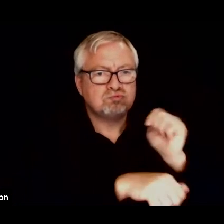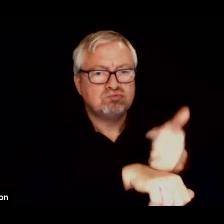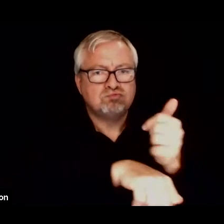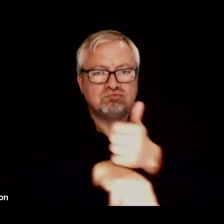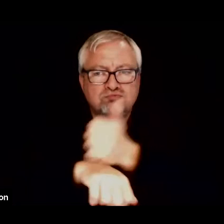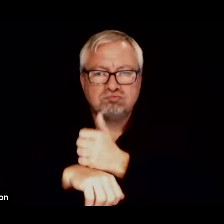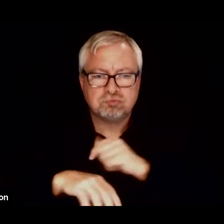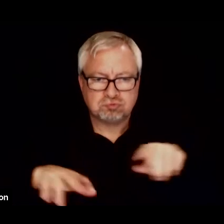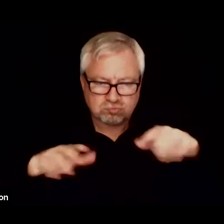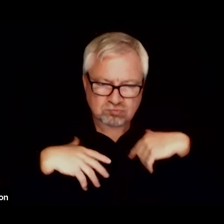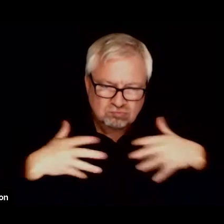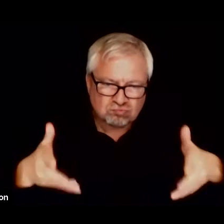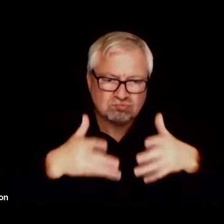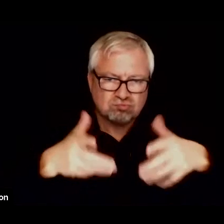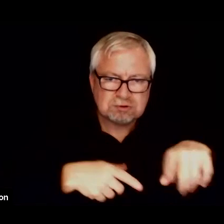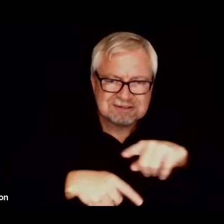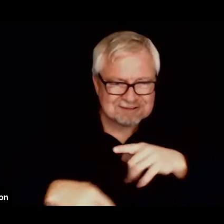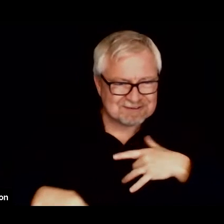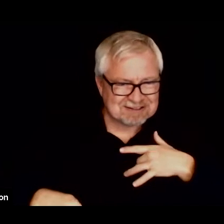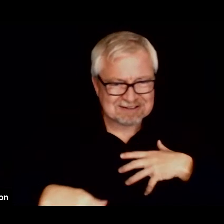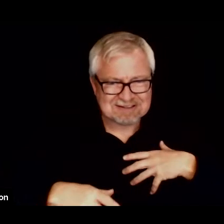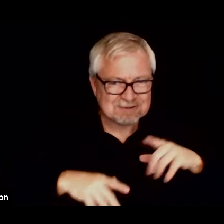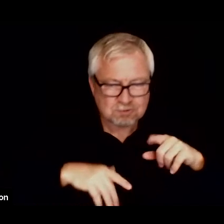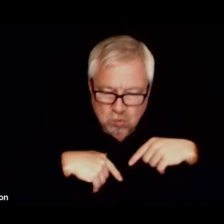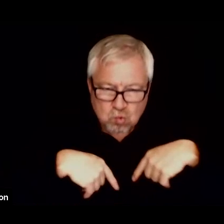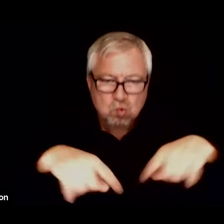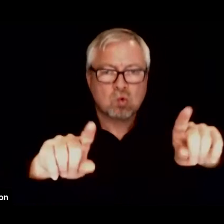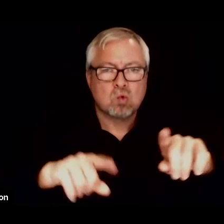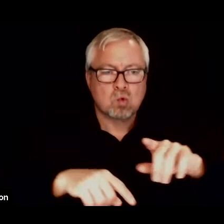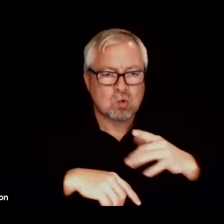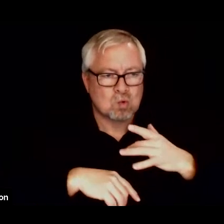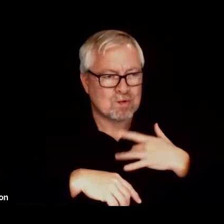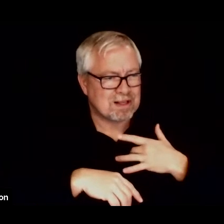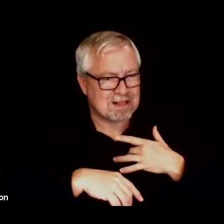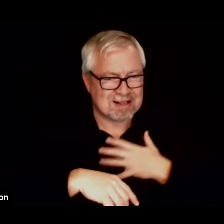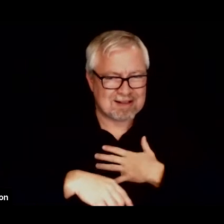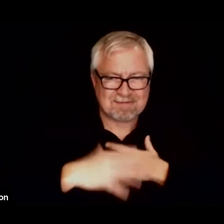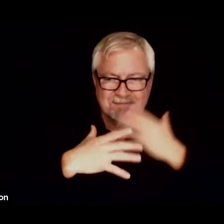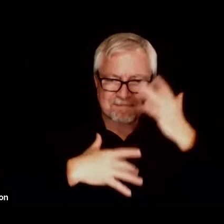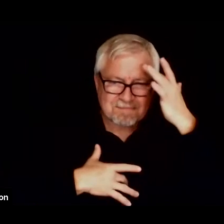to get tested. If they need a test, if they have any symptoms, if they had been told that they've